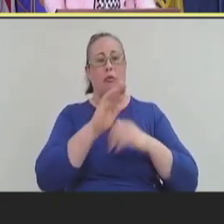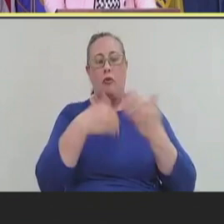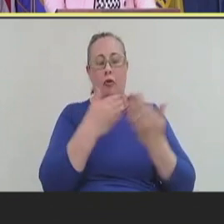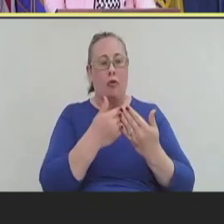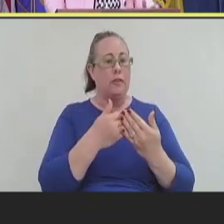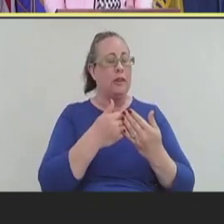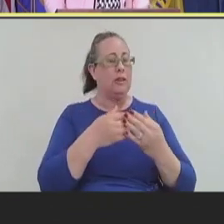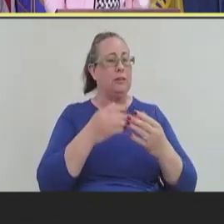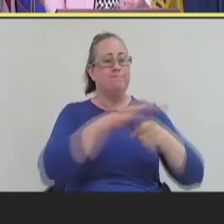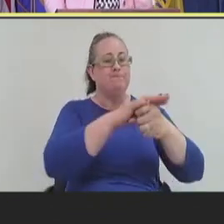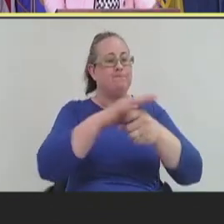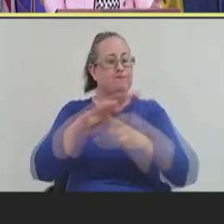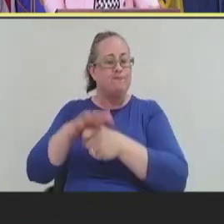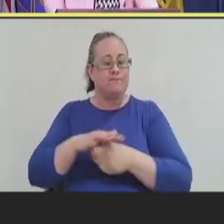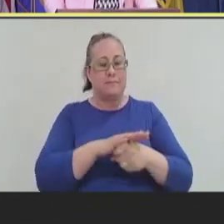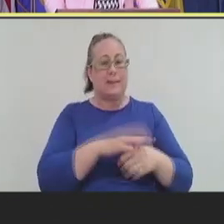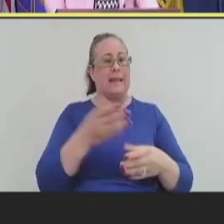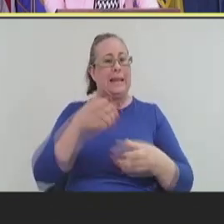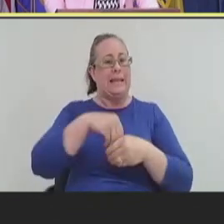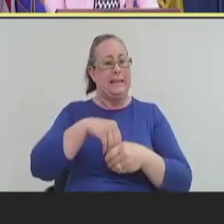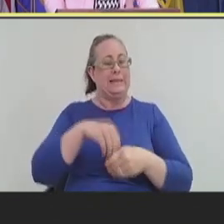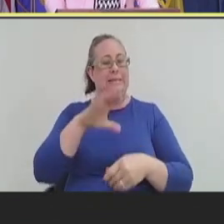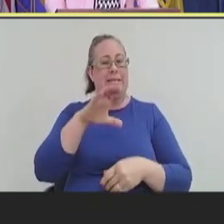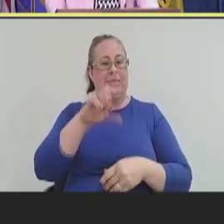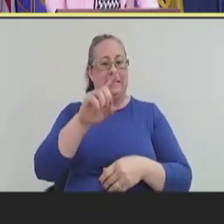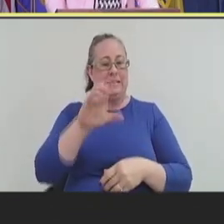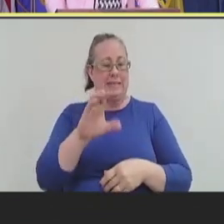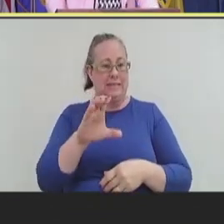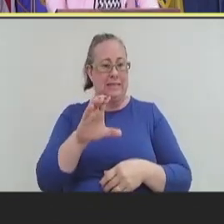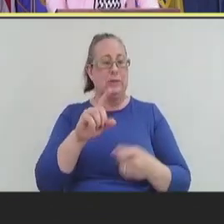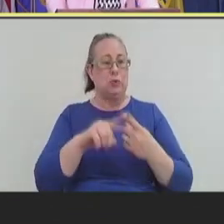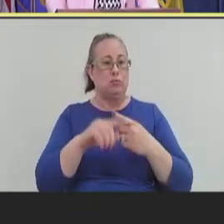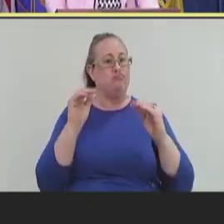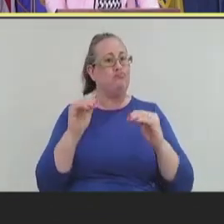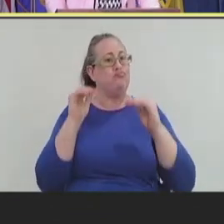really advance immunization information systems or immunization registries.